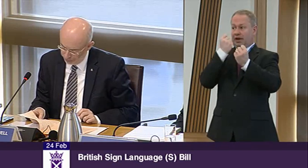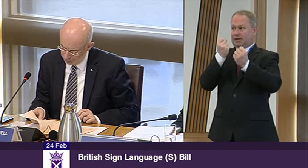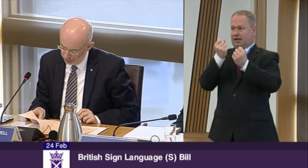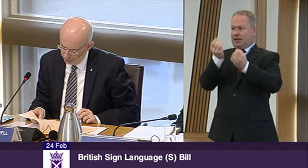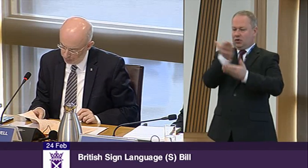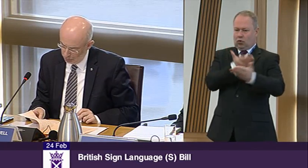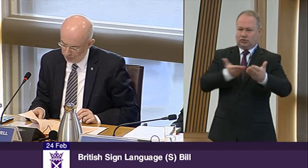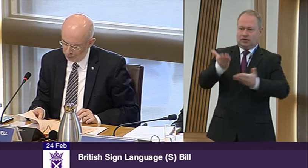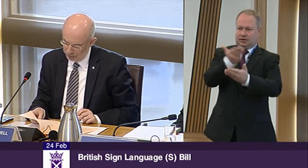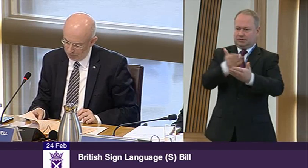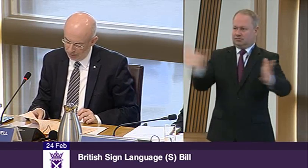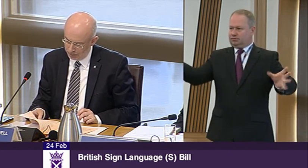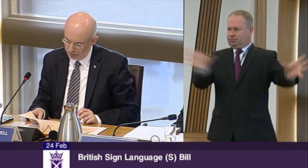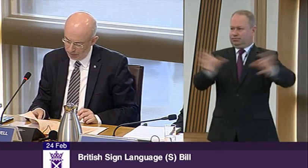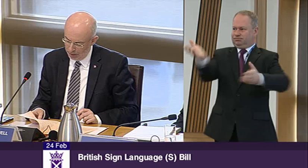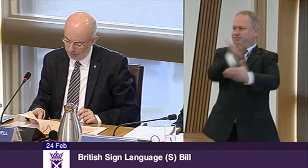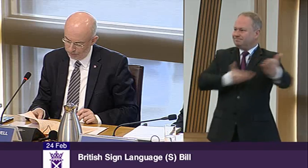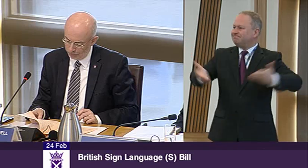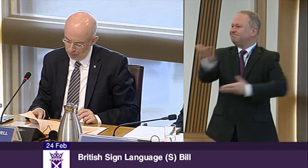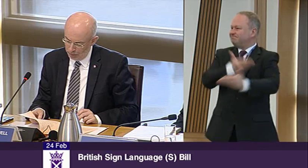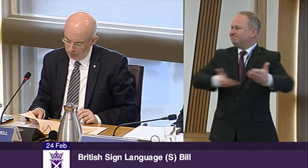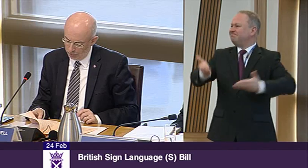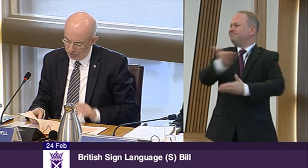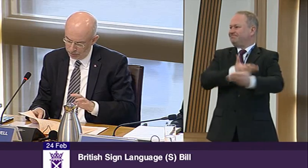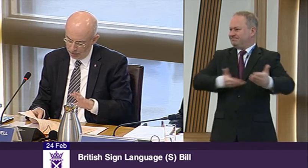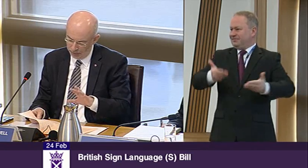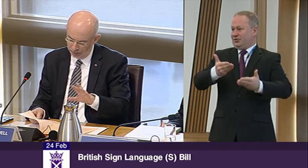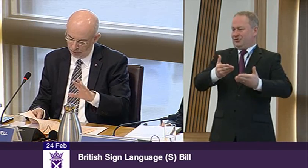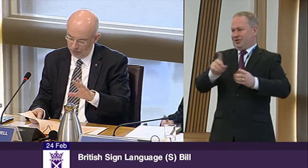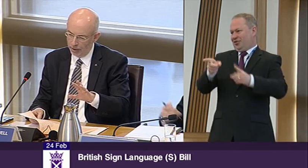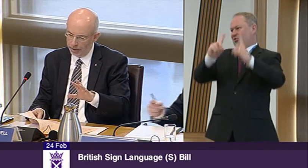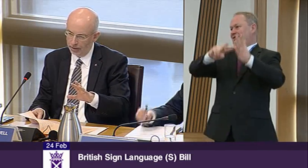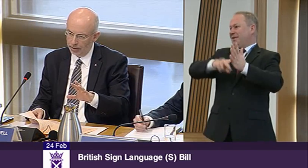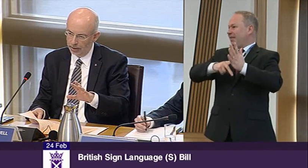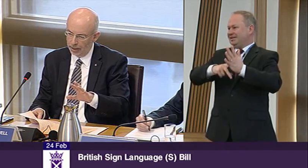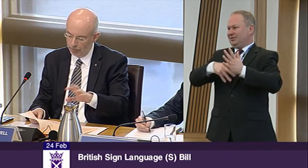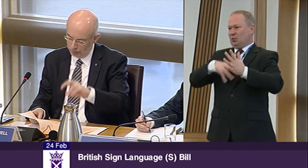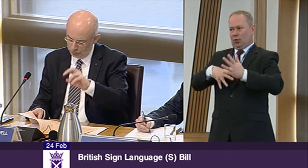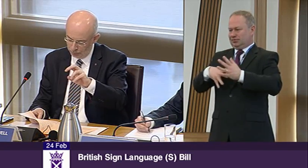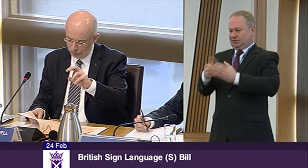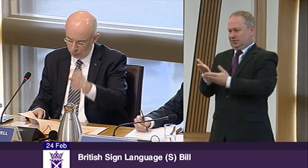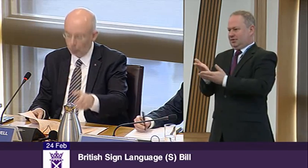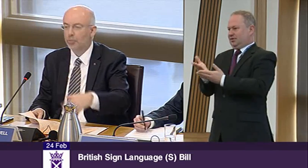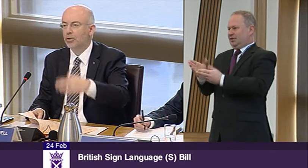collective consultation on authority plans. That is to avoid local or small groups being